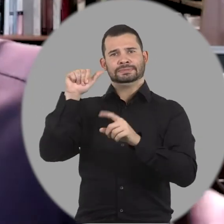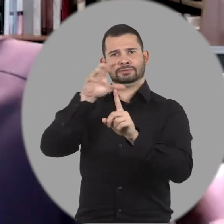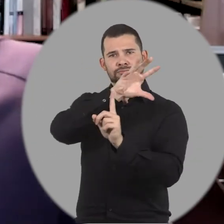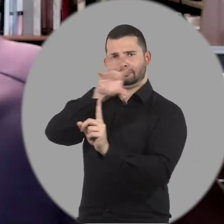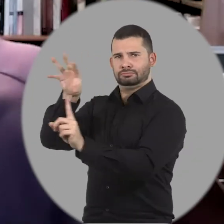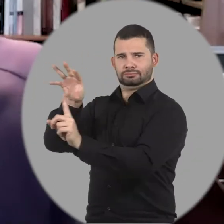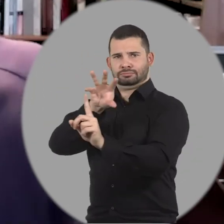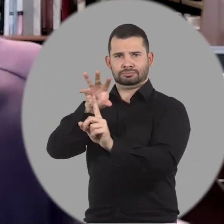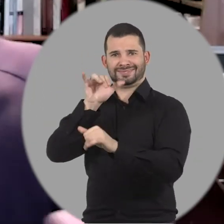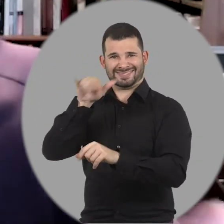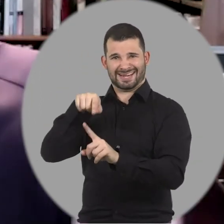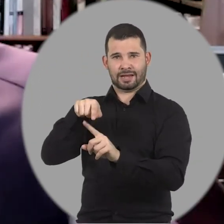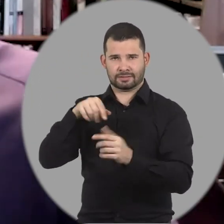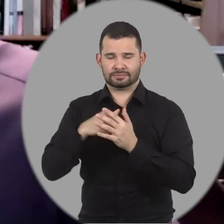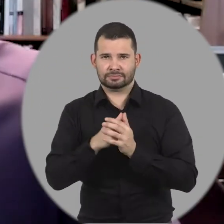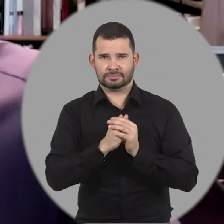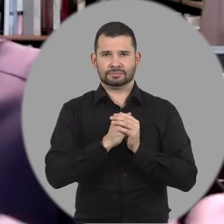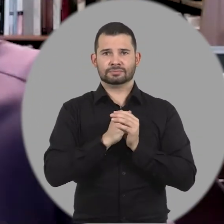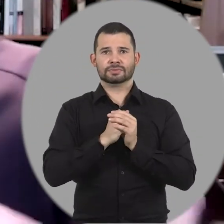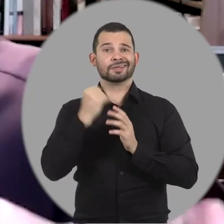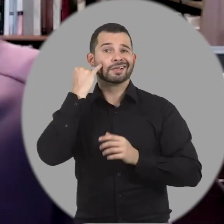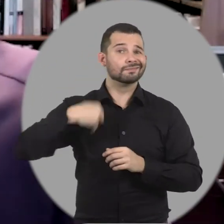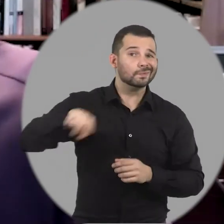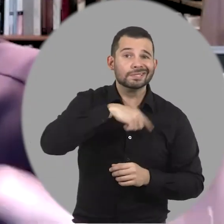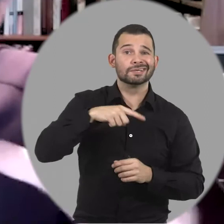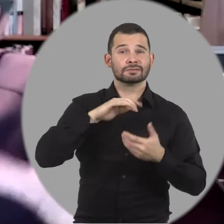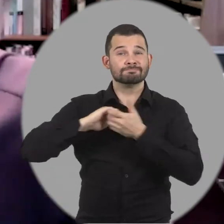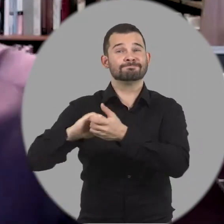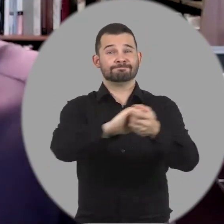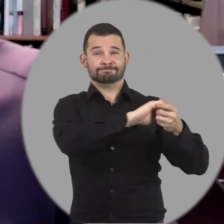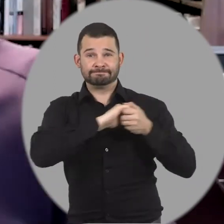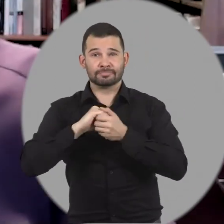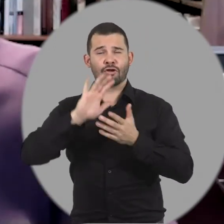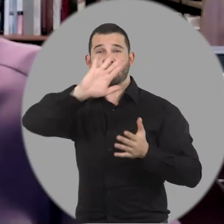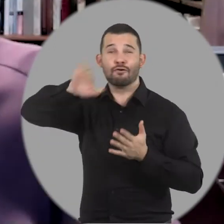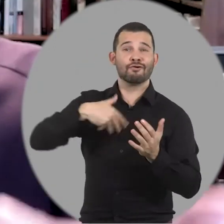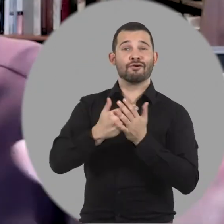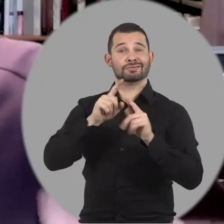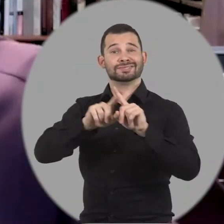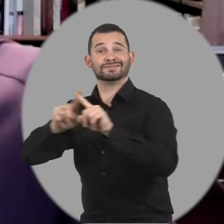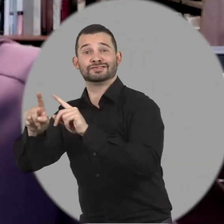Imagine, if we brought together, if we amalgamated all of the podcasts,